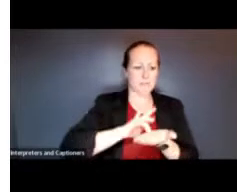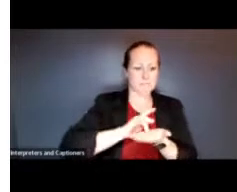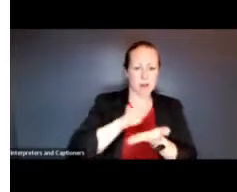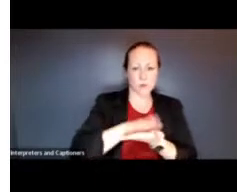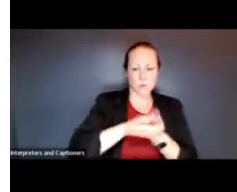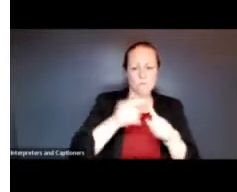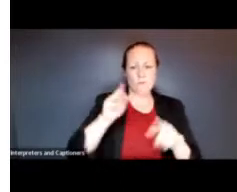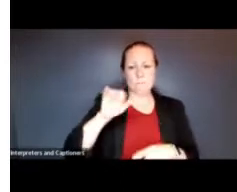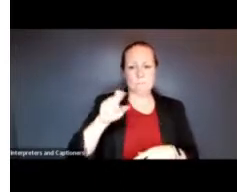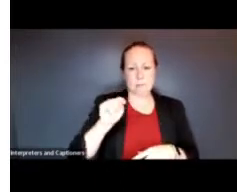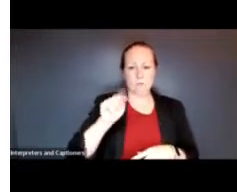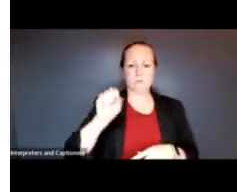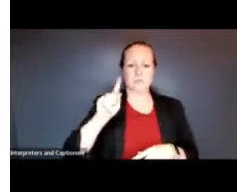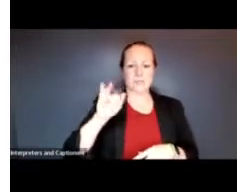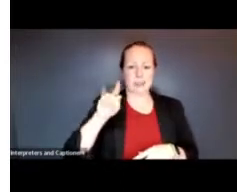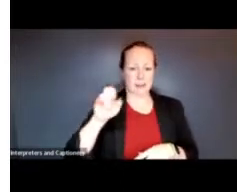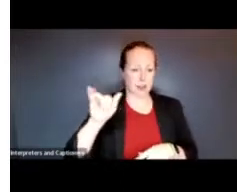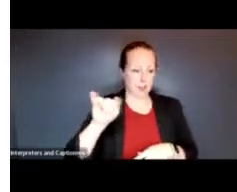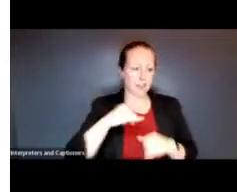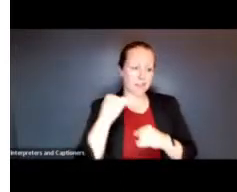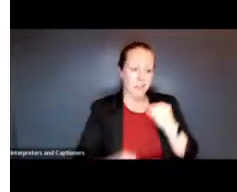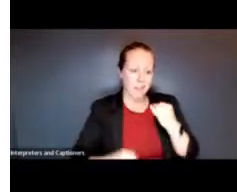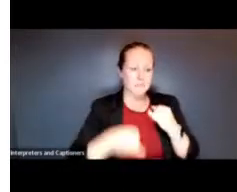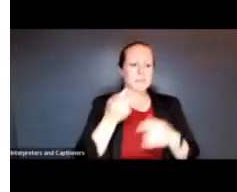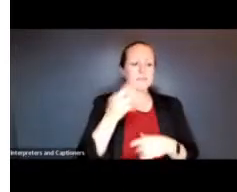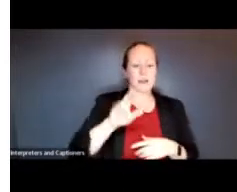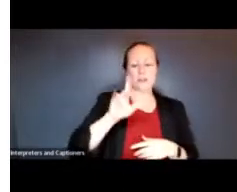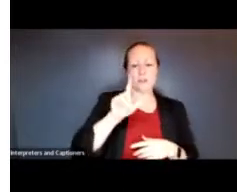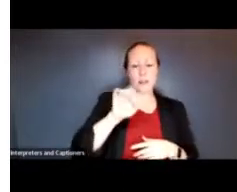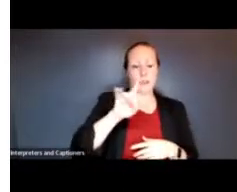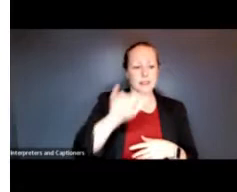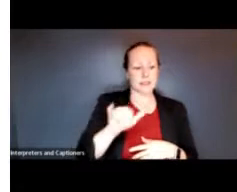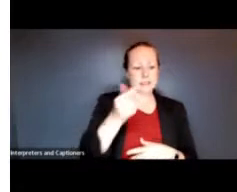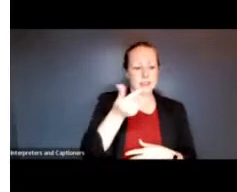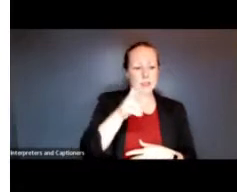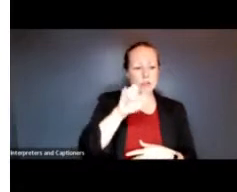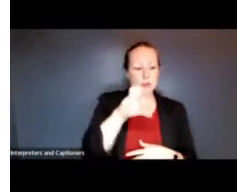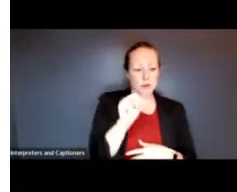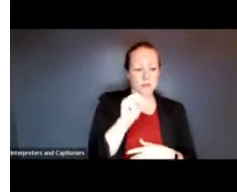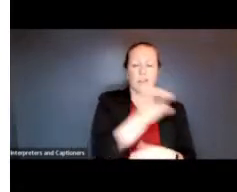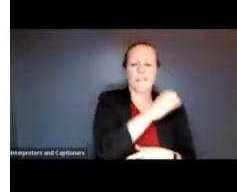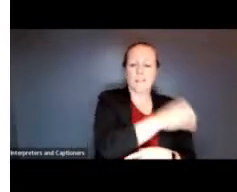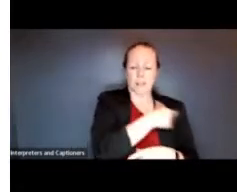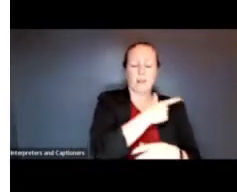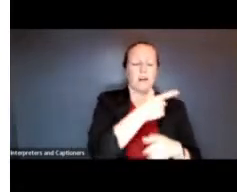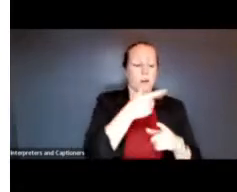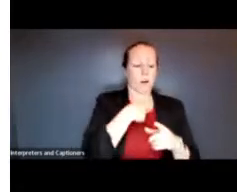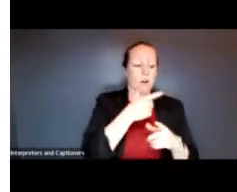CO Presenting will be Dr. Lindsay Gurin and she is a clinical assistant professor of neurology psychiatry and